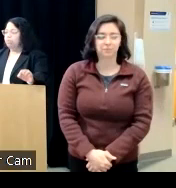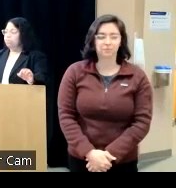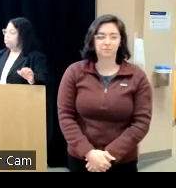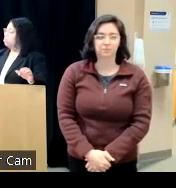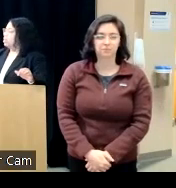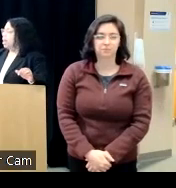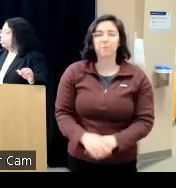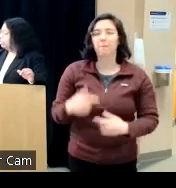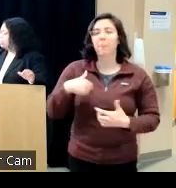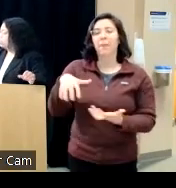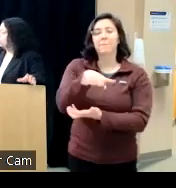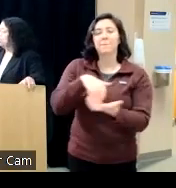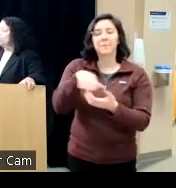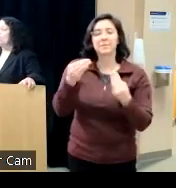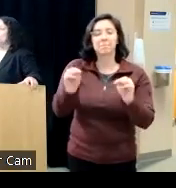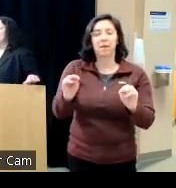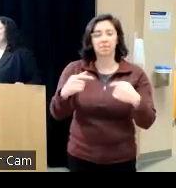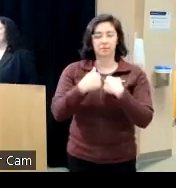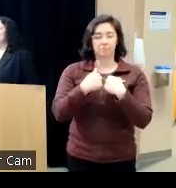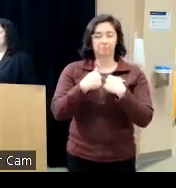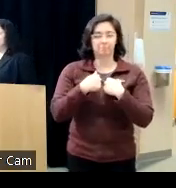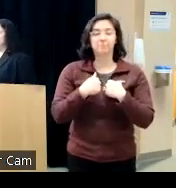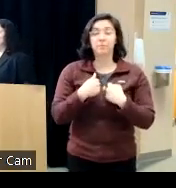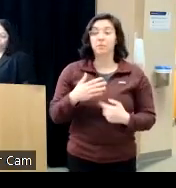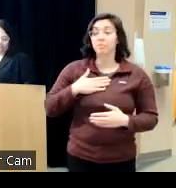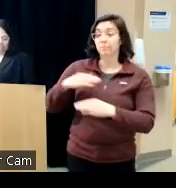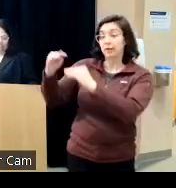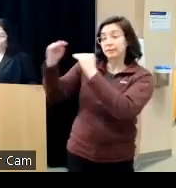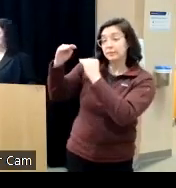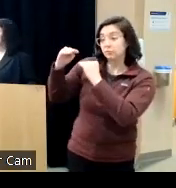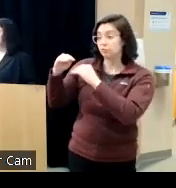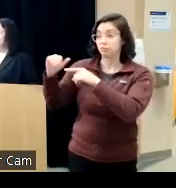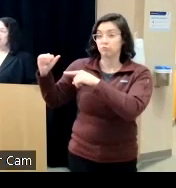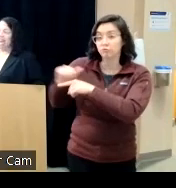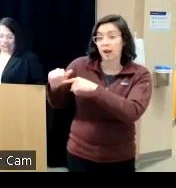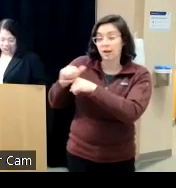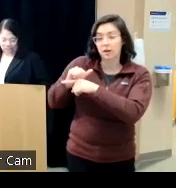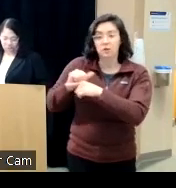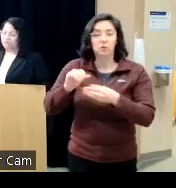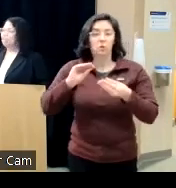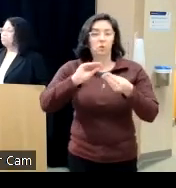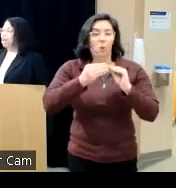I'm a mixed methodologist so although I was trained as a quantitative researcher I also made